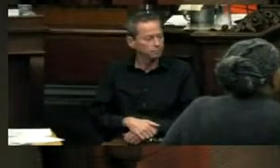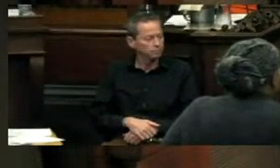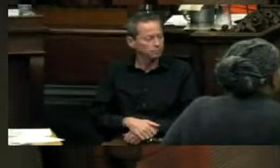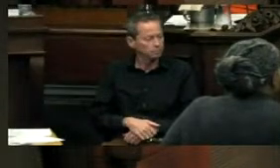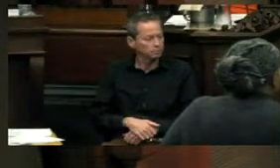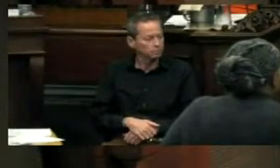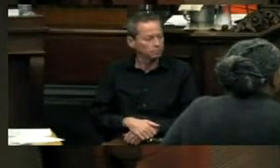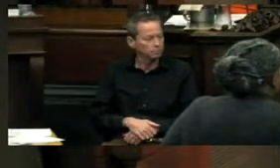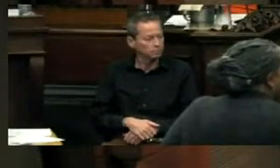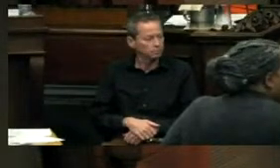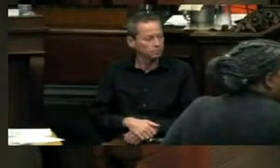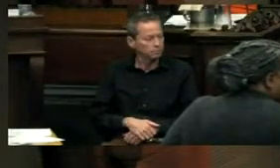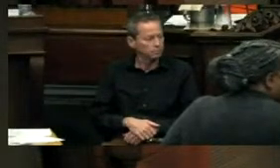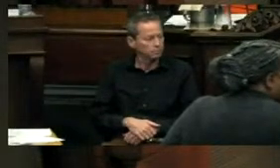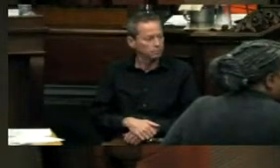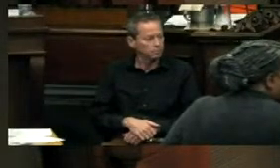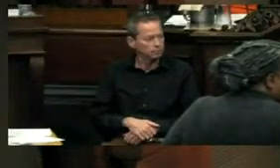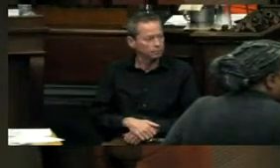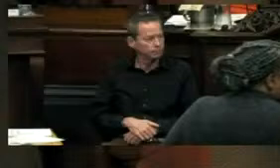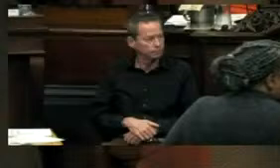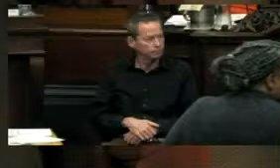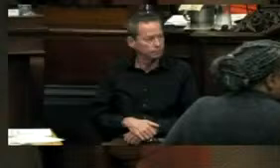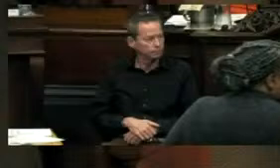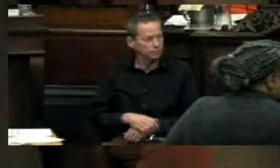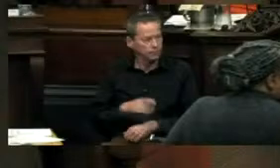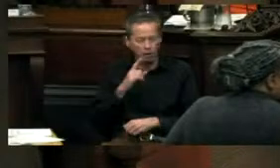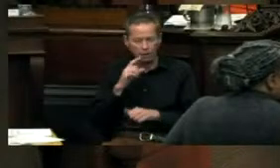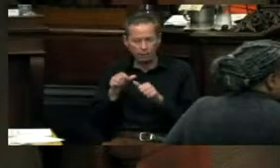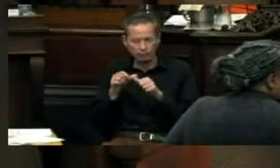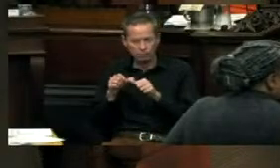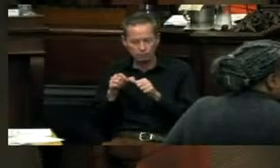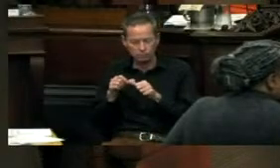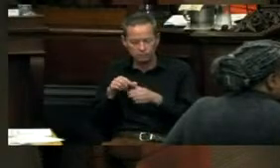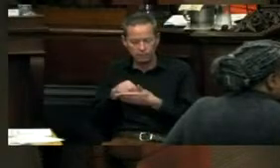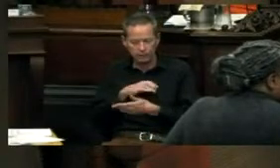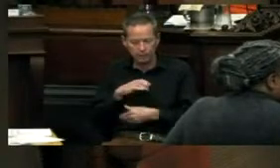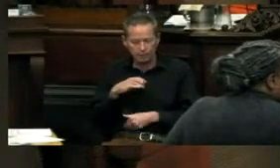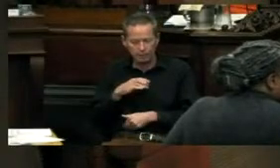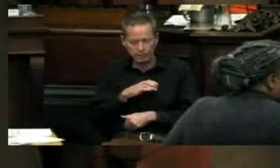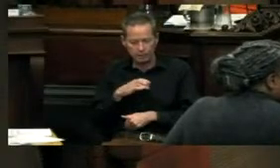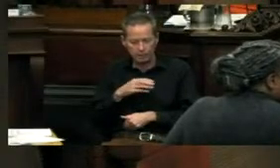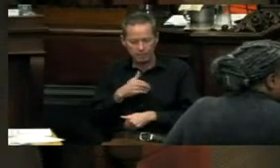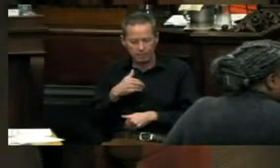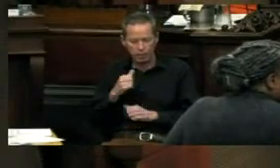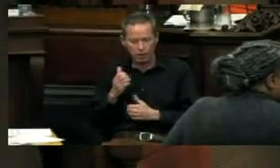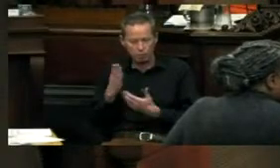is if it fails, period doesn't